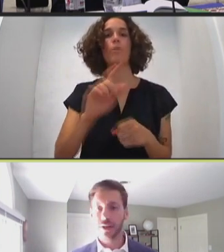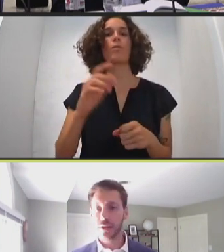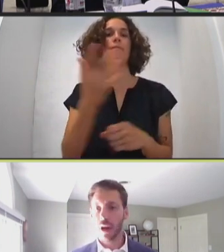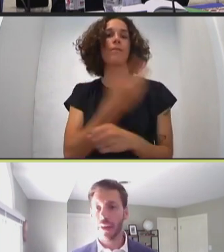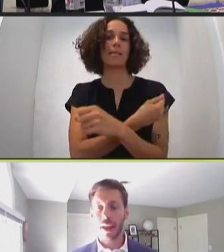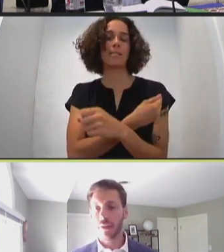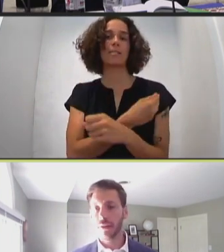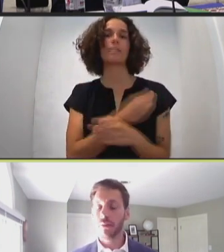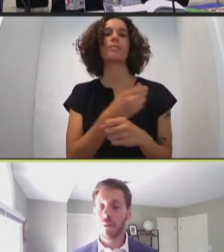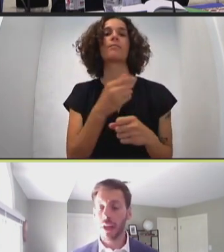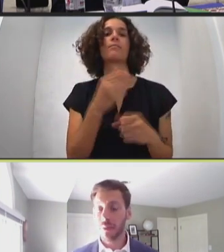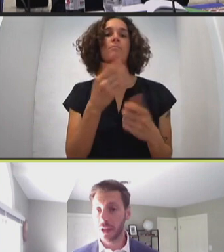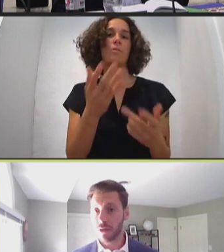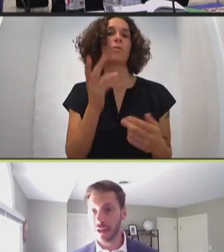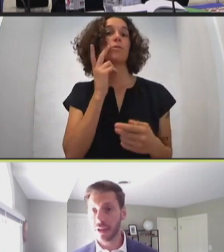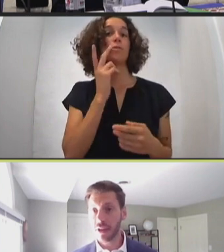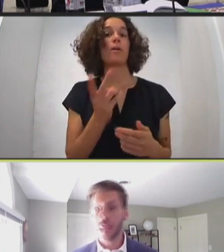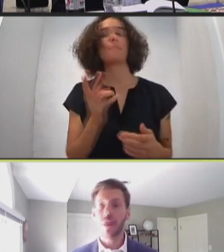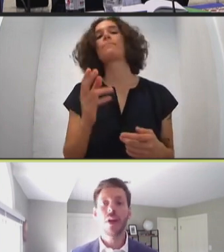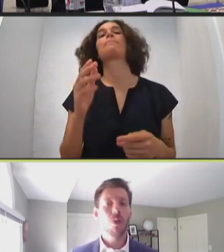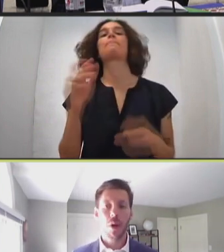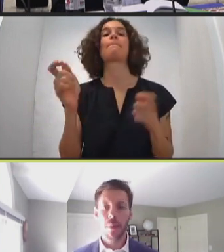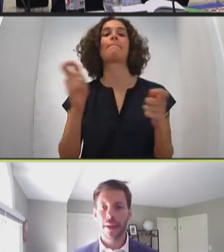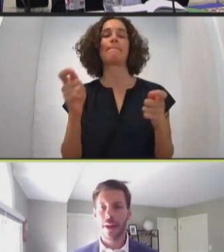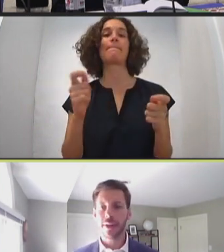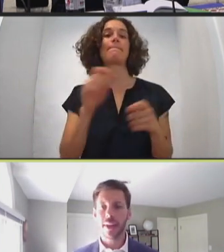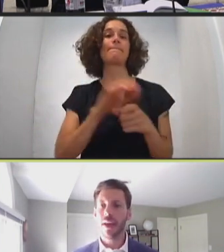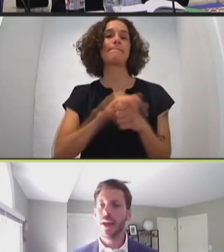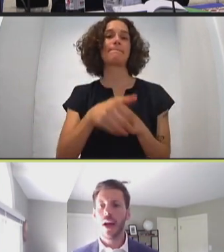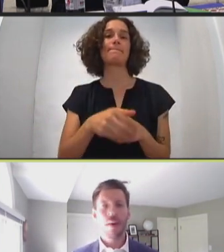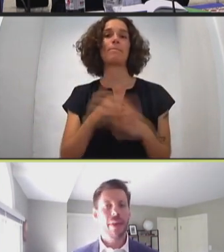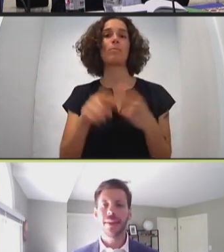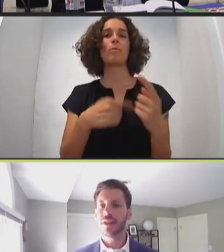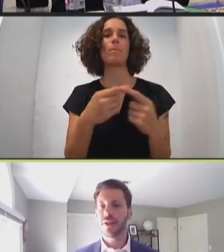As you saw that administration is covered, what about counseling? I think that's just